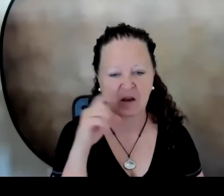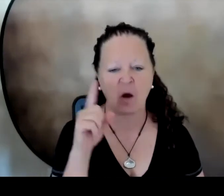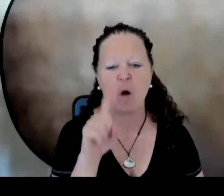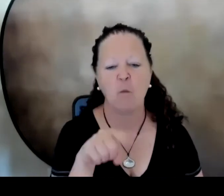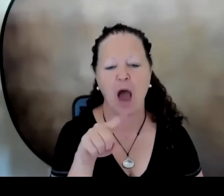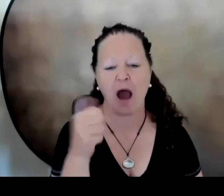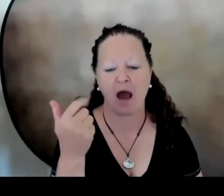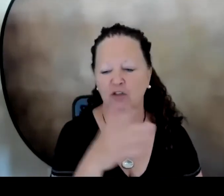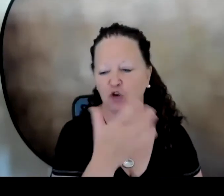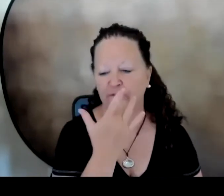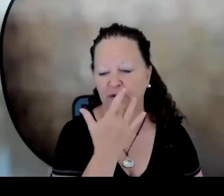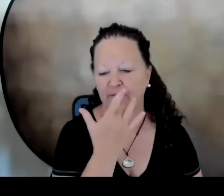Yeah, definitely.